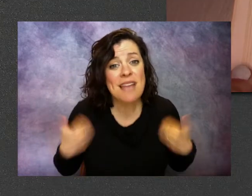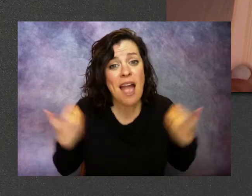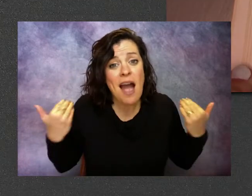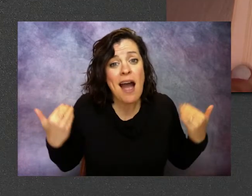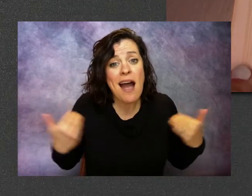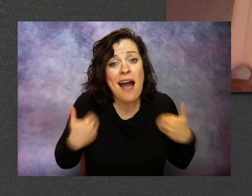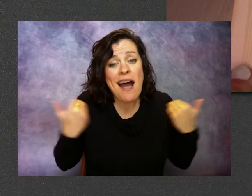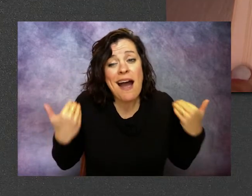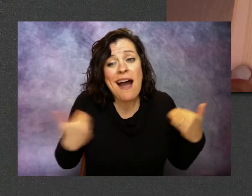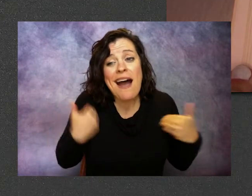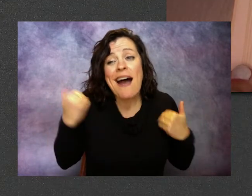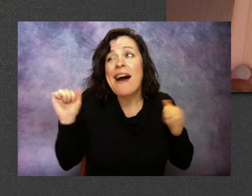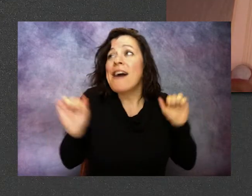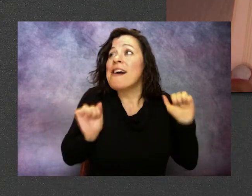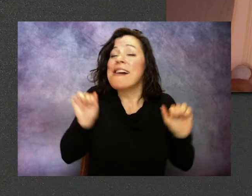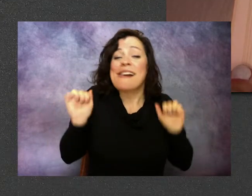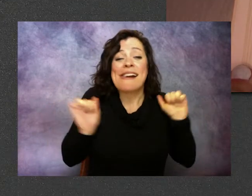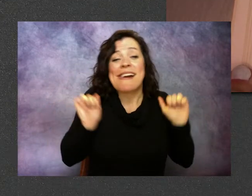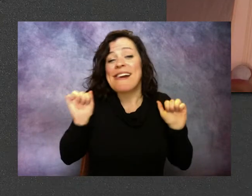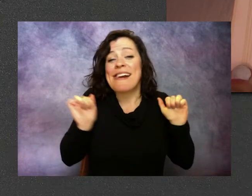Young-old.